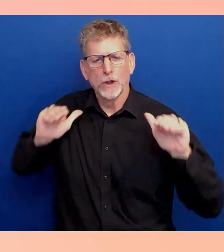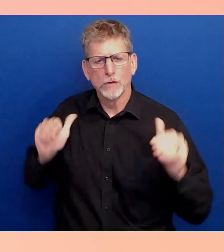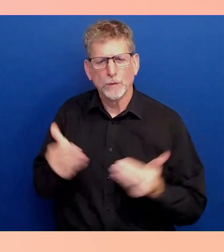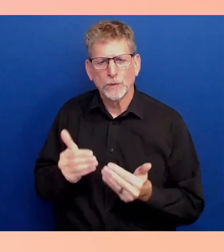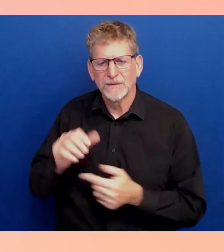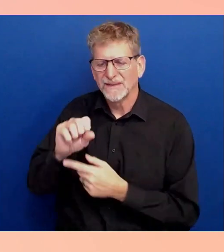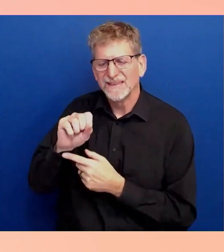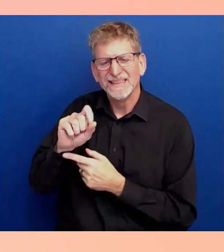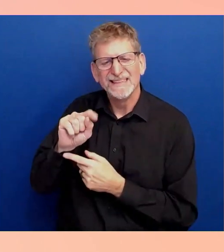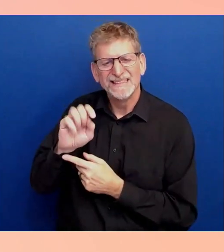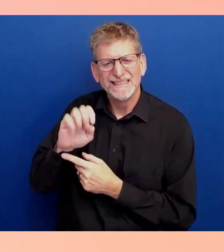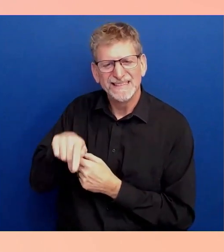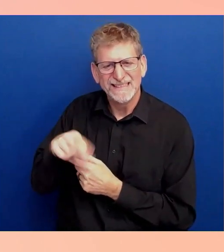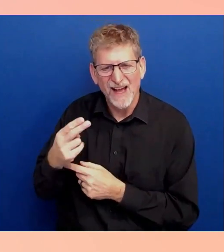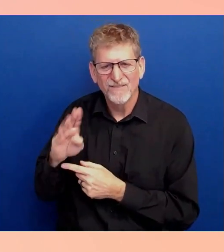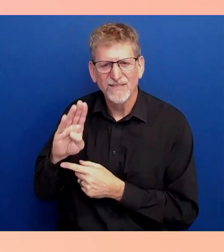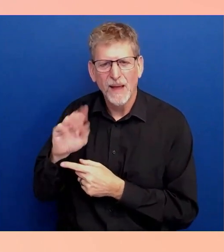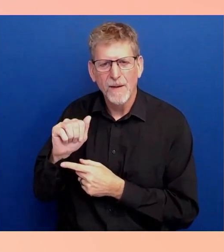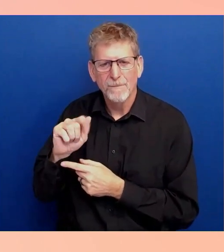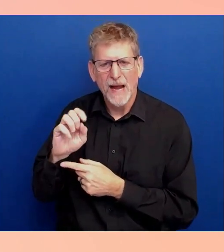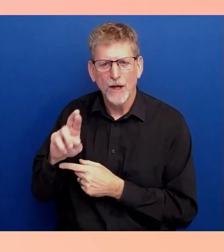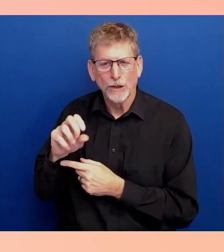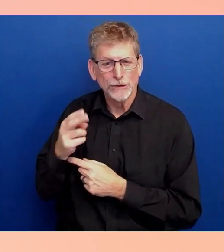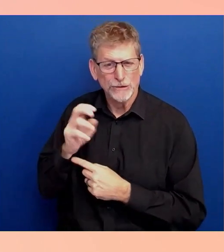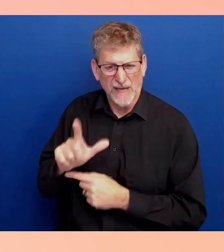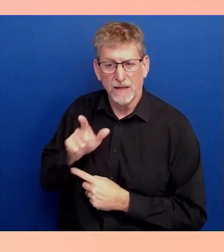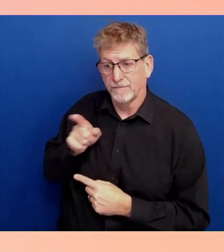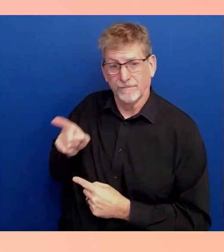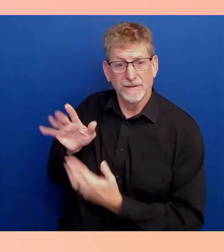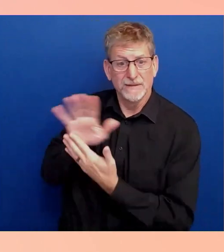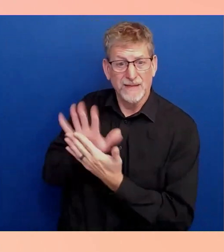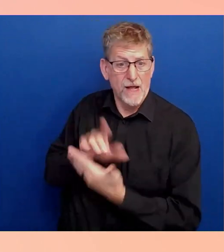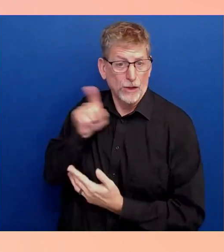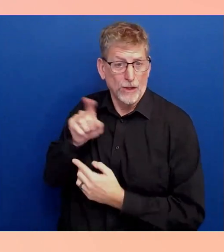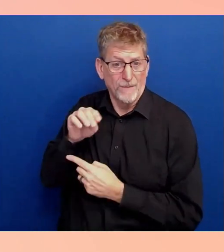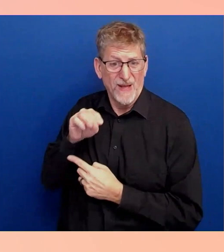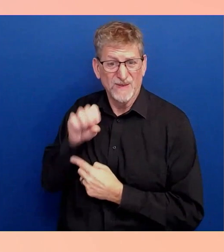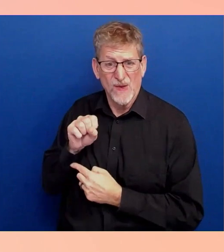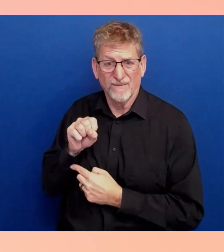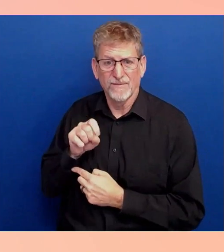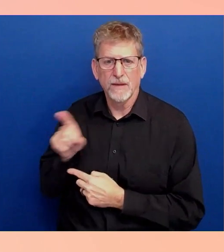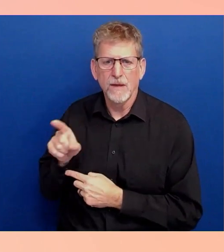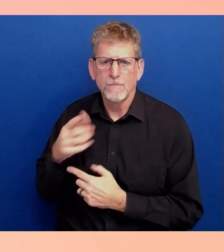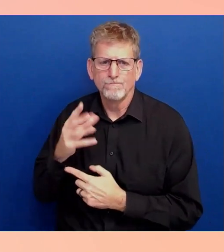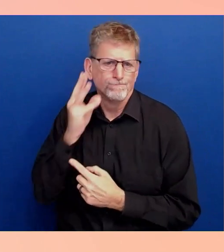who's an expert in inclusive best-practices. Steph is going to tell you about the importance of